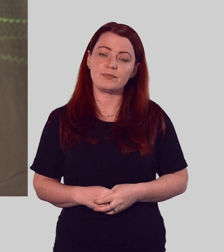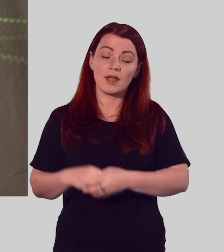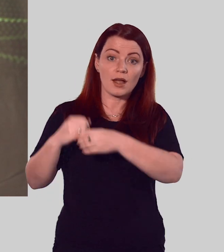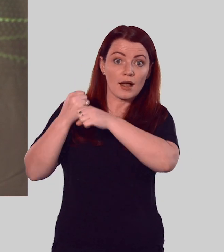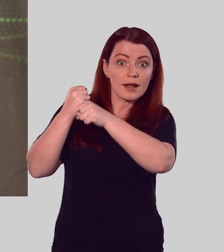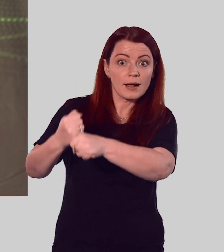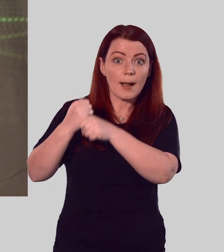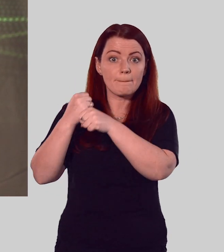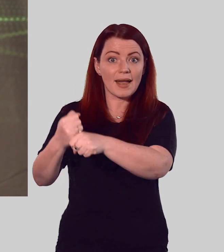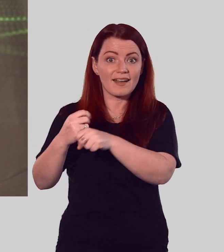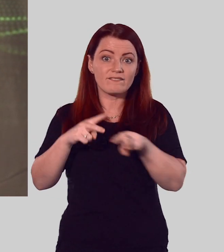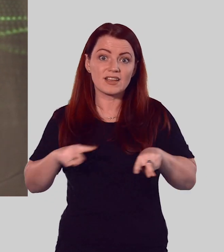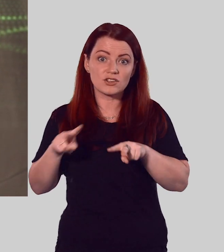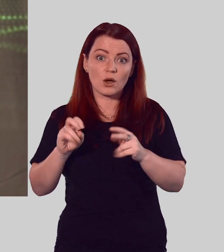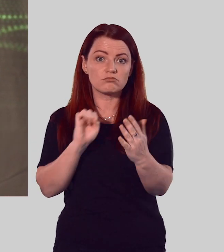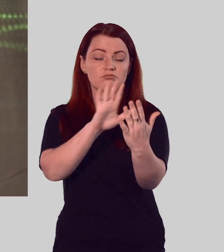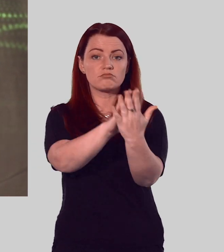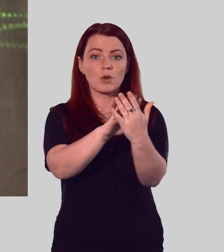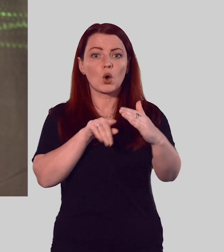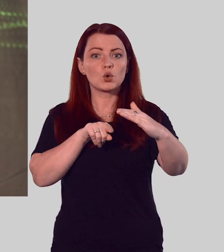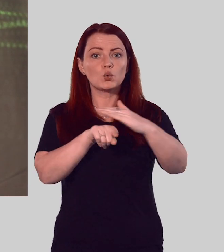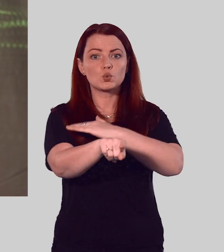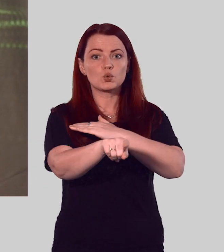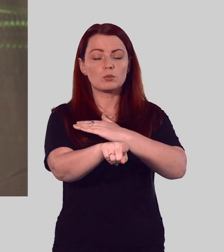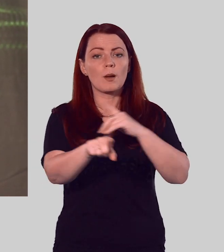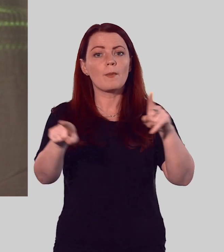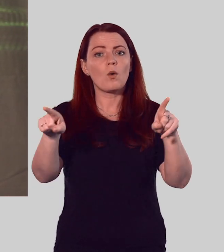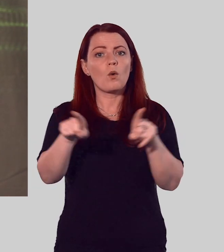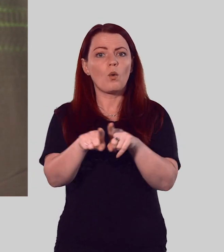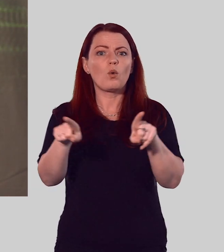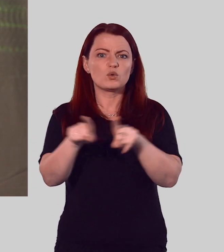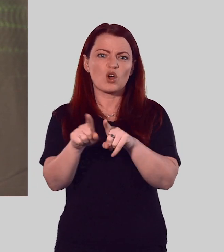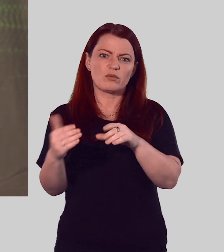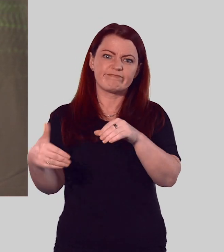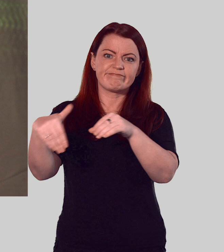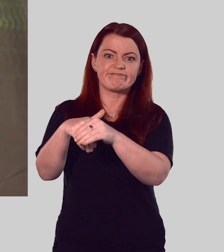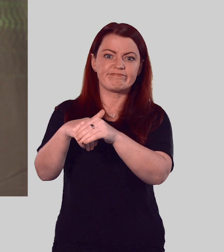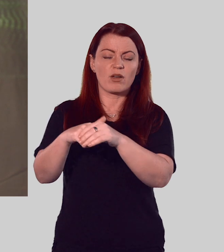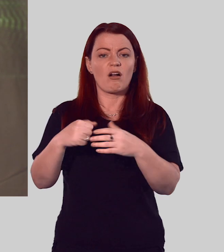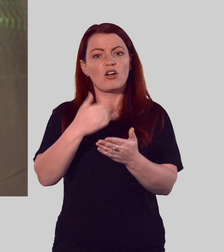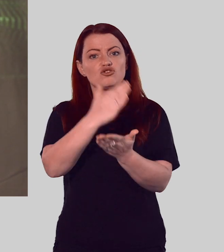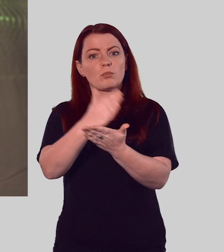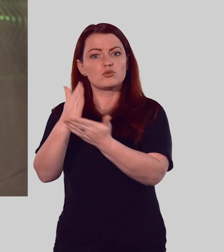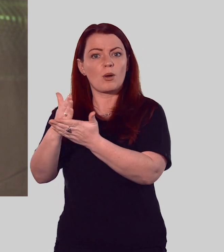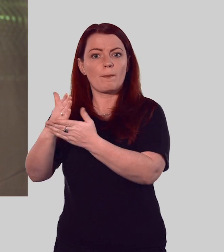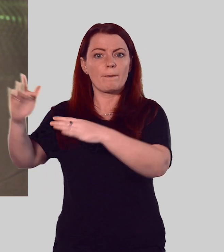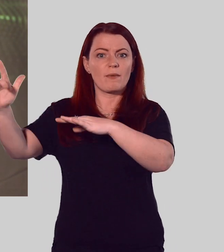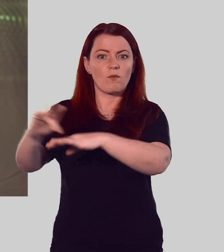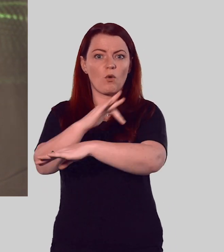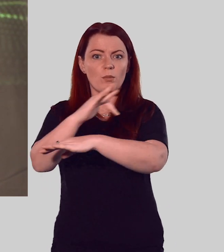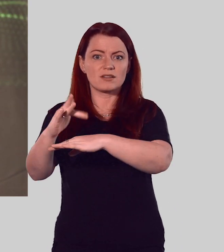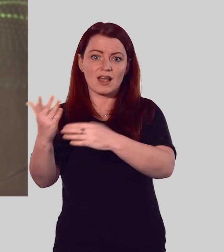YouTube but also placed as part of the Continent Chop chop performance and woven into the story of the live performance.